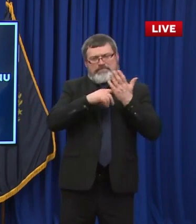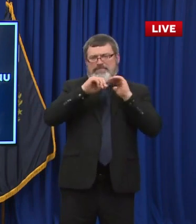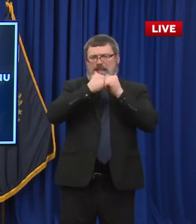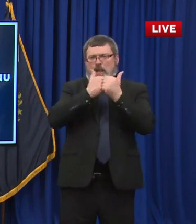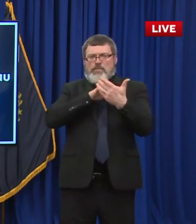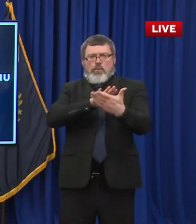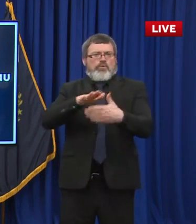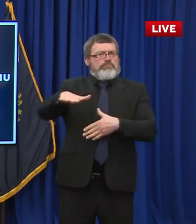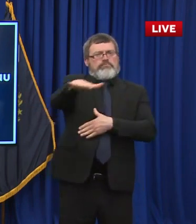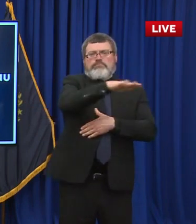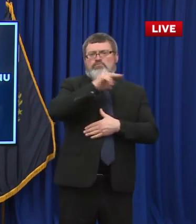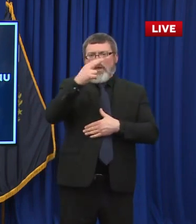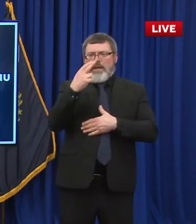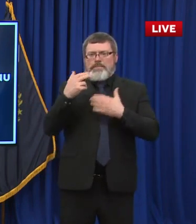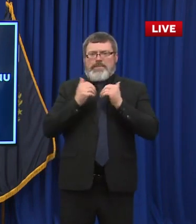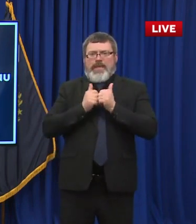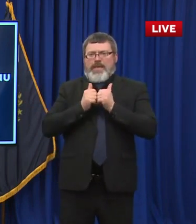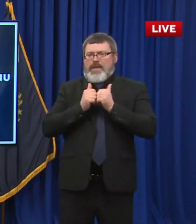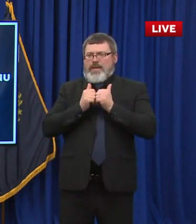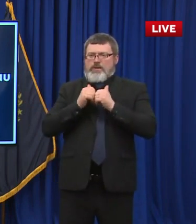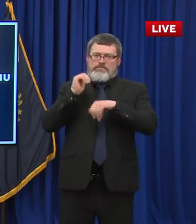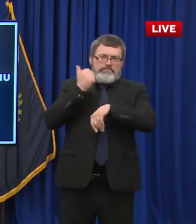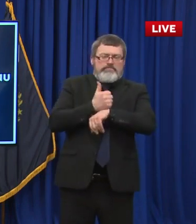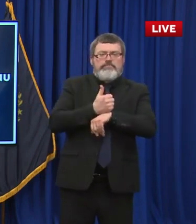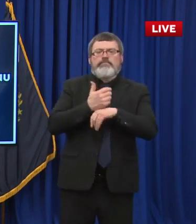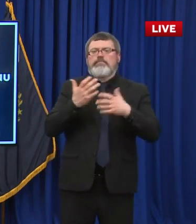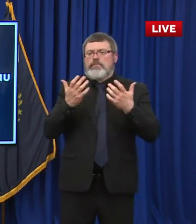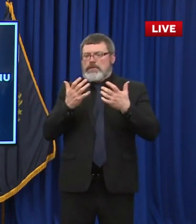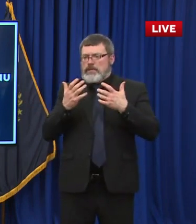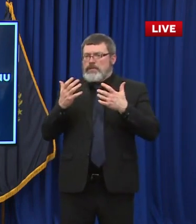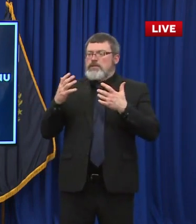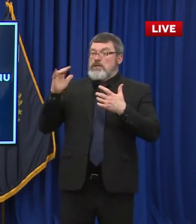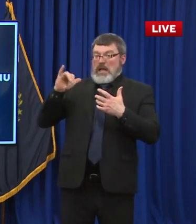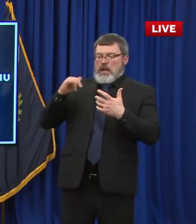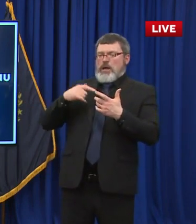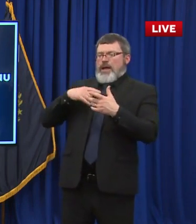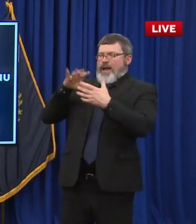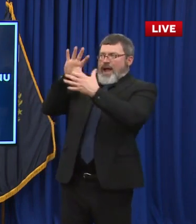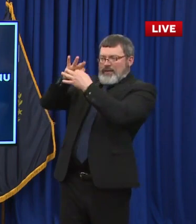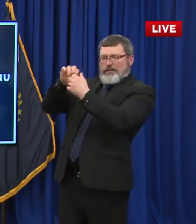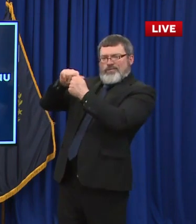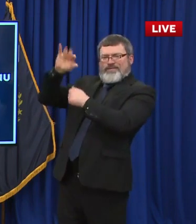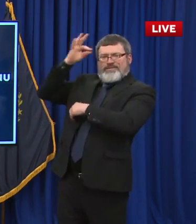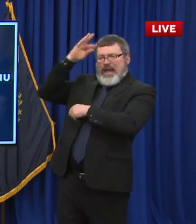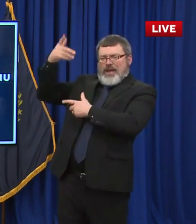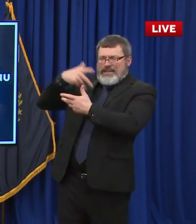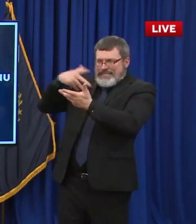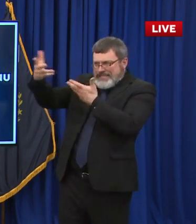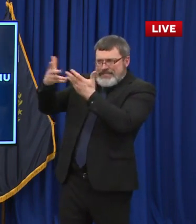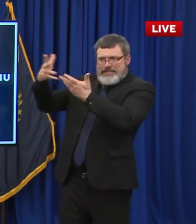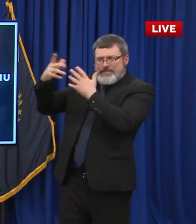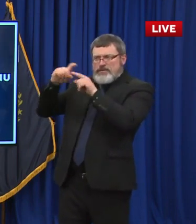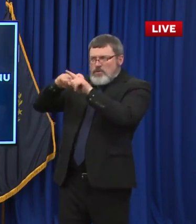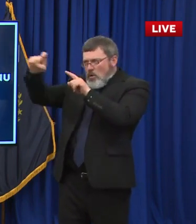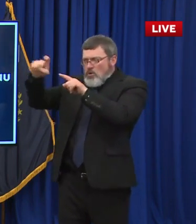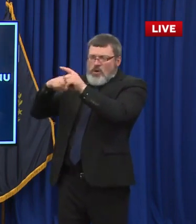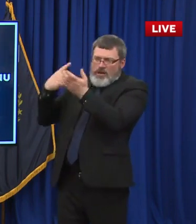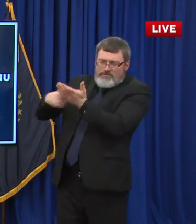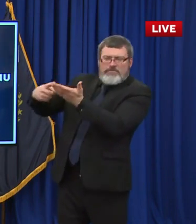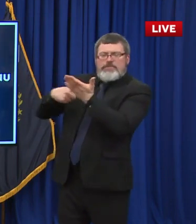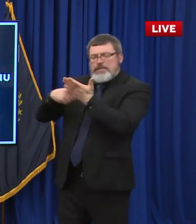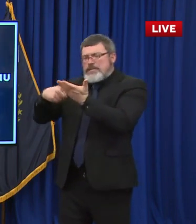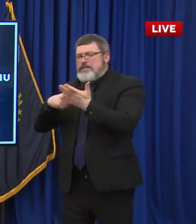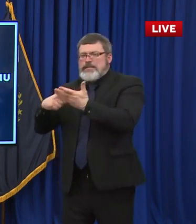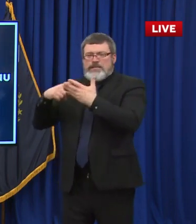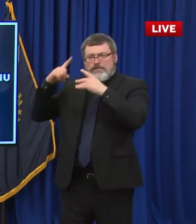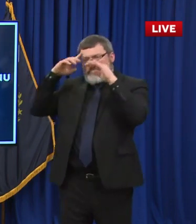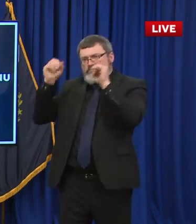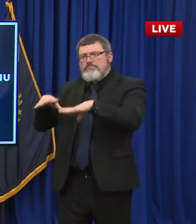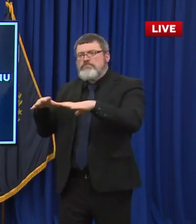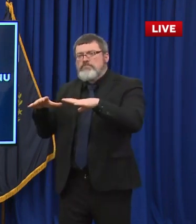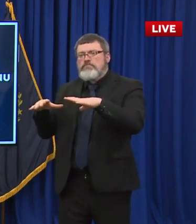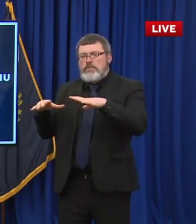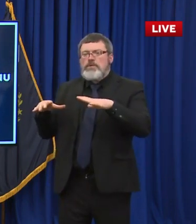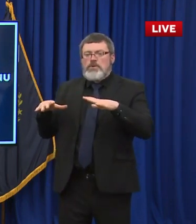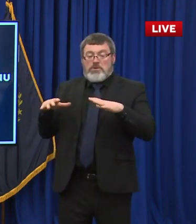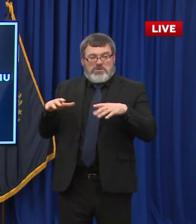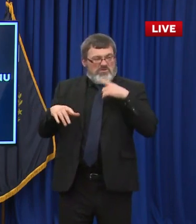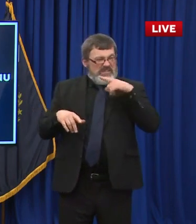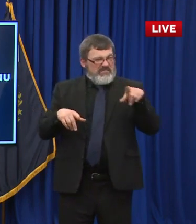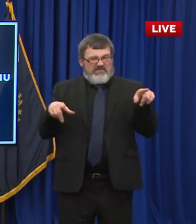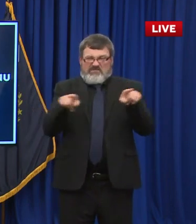THIS PLAN AND GUIDANCE ROLLOUT WITH THE CDC FOR THE LAST WEEK, AND HAVE BEEN EXPRESSING OUR CONCERNS AND GETTING CLARIFICATIONS ON HOW THE CDC CAME TO THESE NUMBERS.